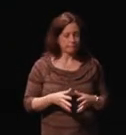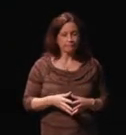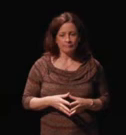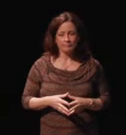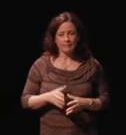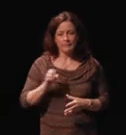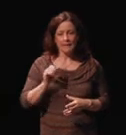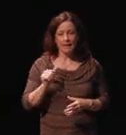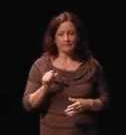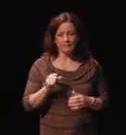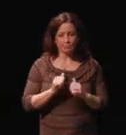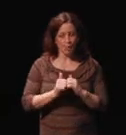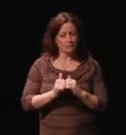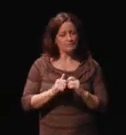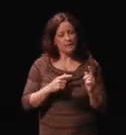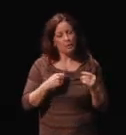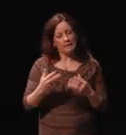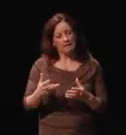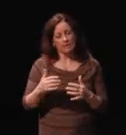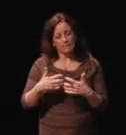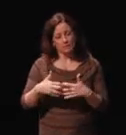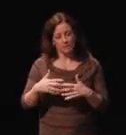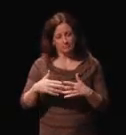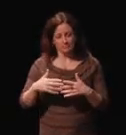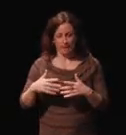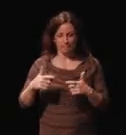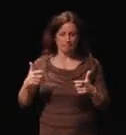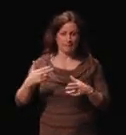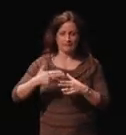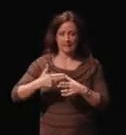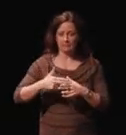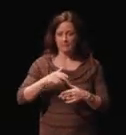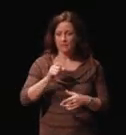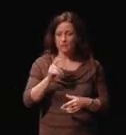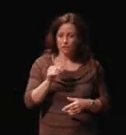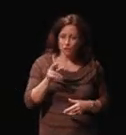They were given machines by the massive names of Time, Stern, Atari,